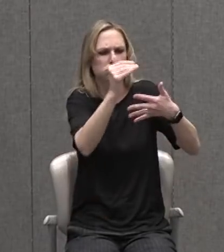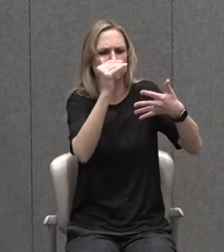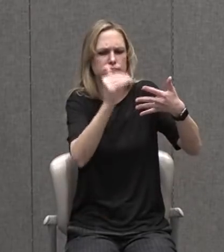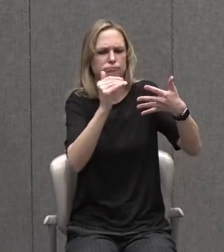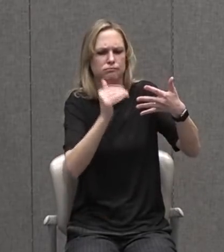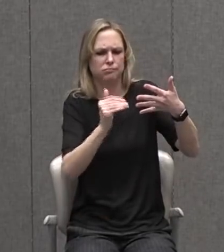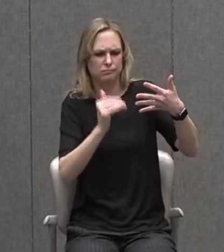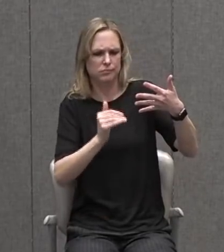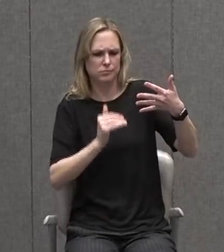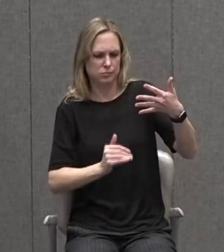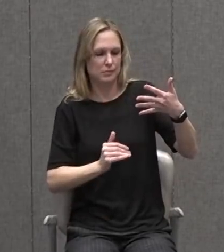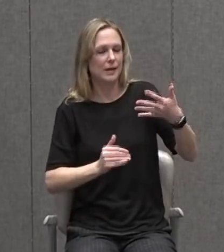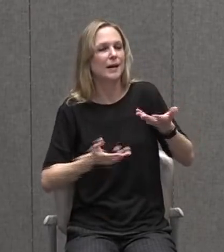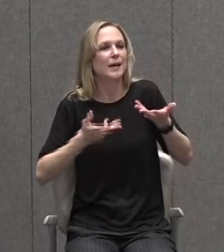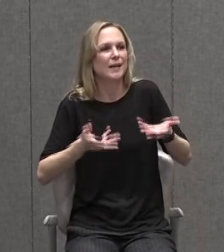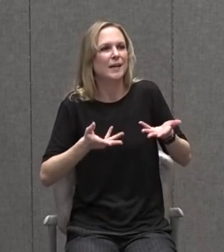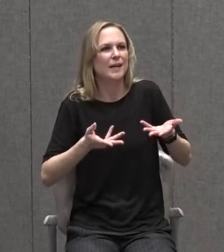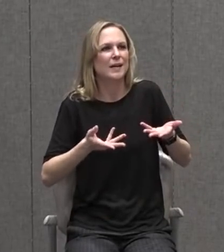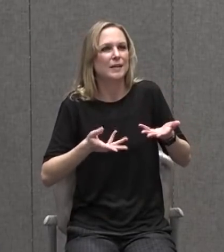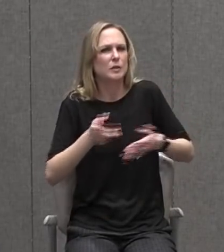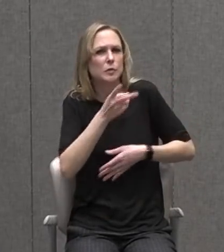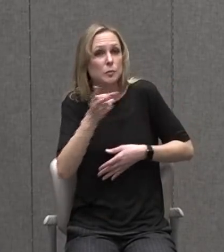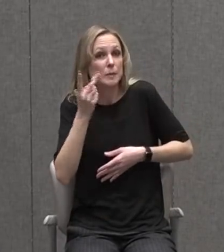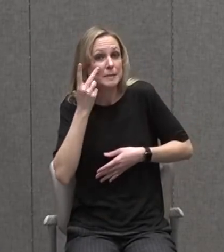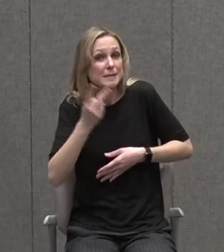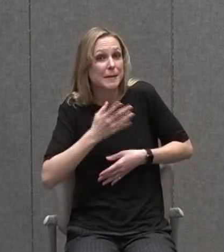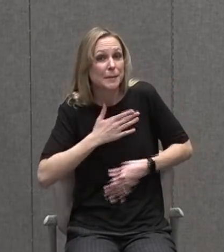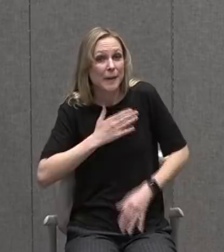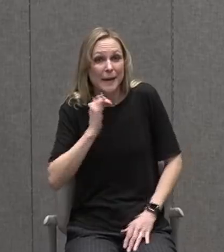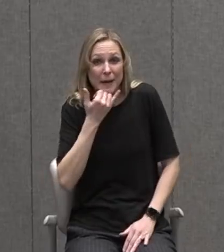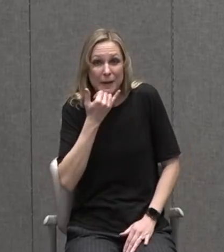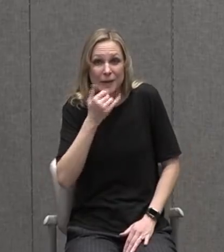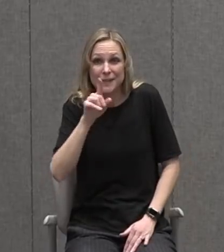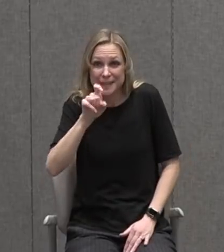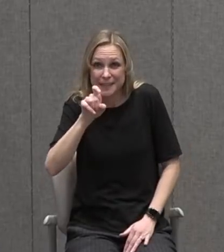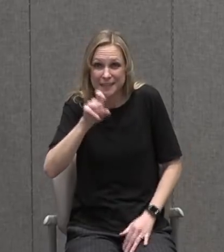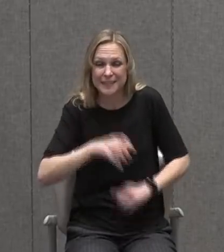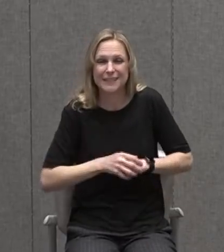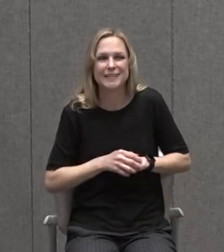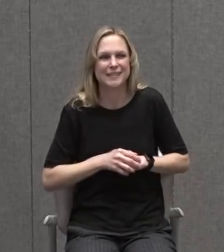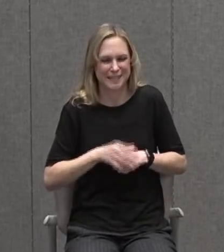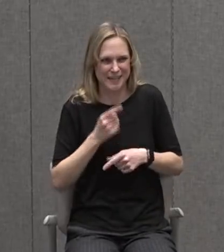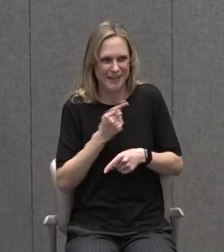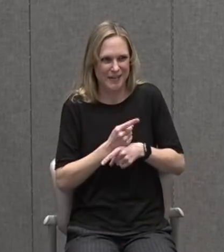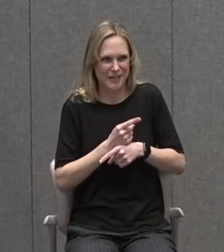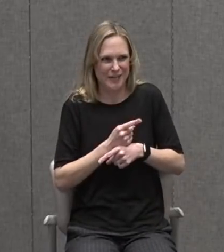That didn't work, did anybody see my error? Right, three and three.